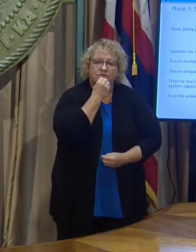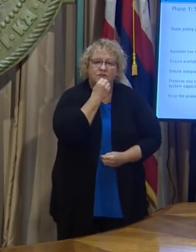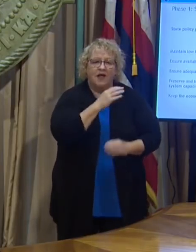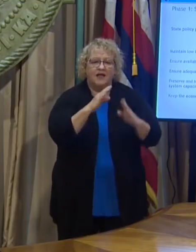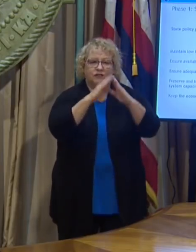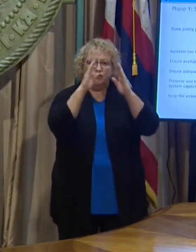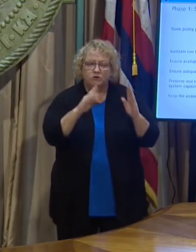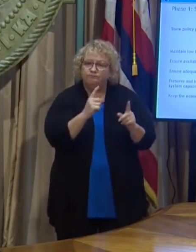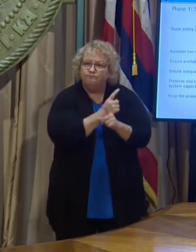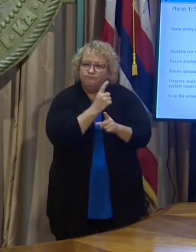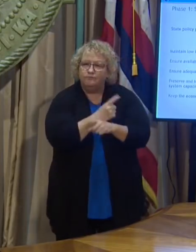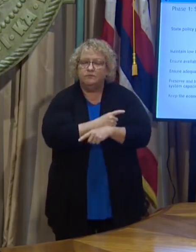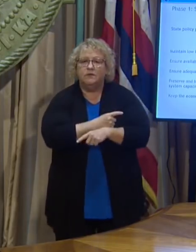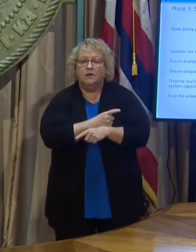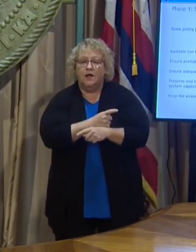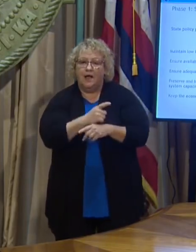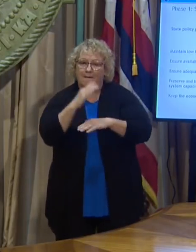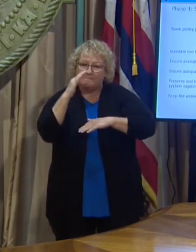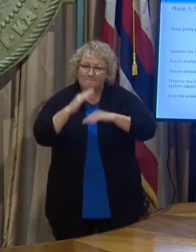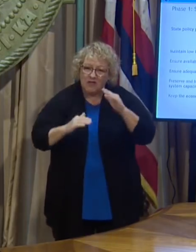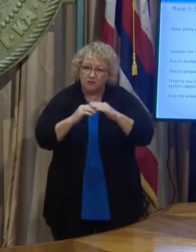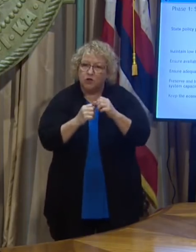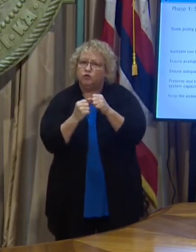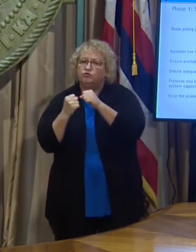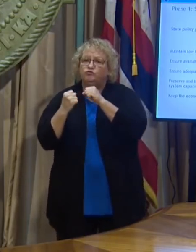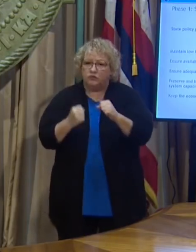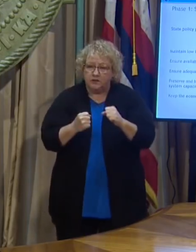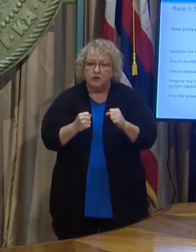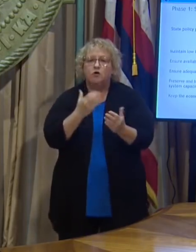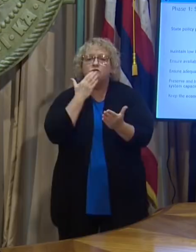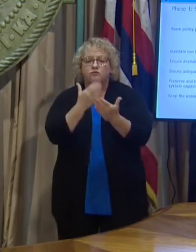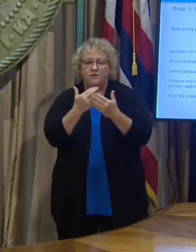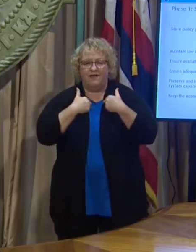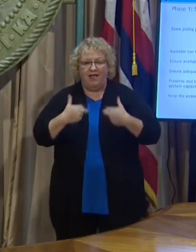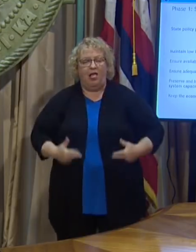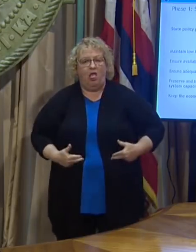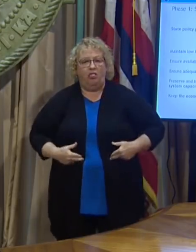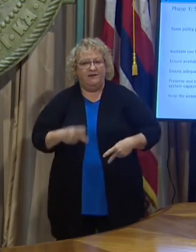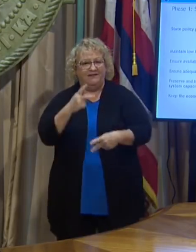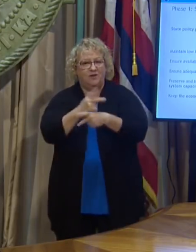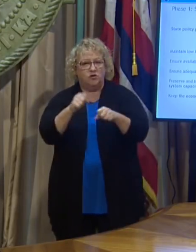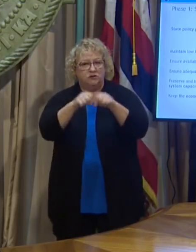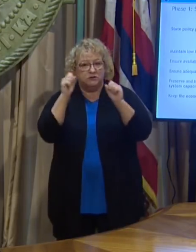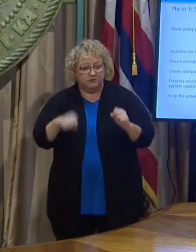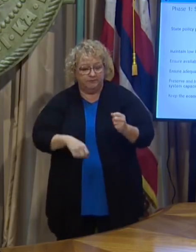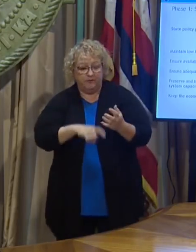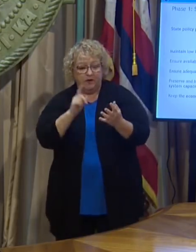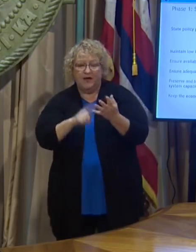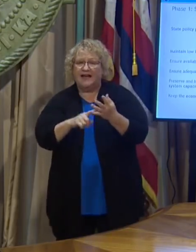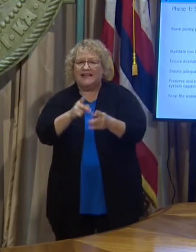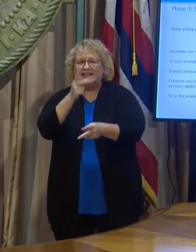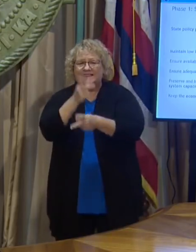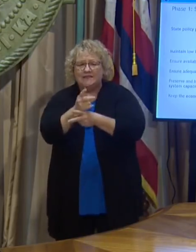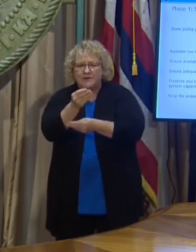ENSURE AVAILABILITY OF FOOD, ADEQUATE SHELTER, PRESERVE AND BUILD SYSTEM CAPACITY, HEALTH